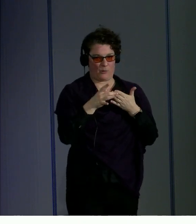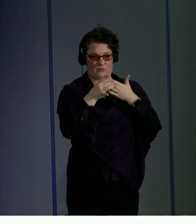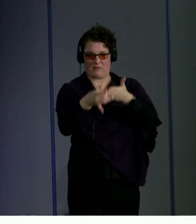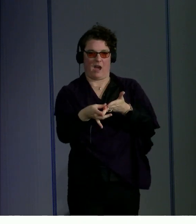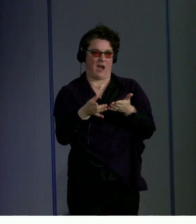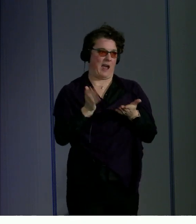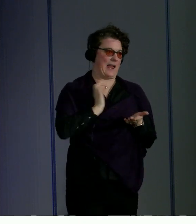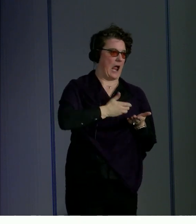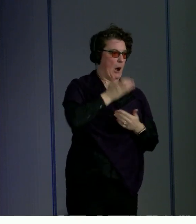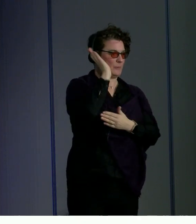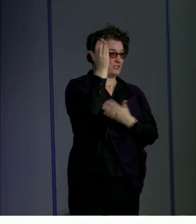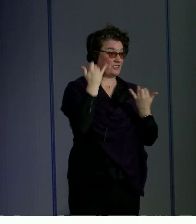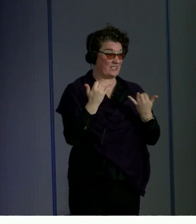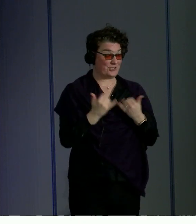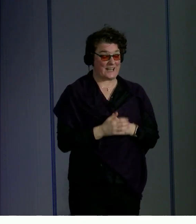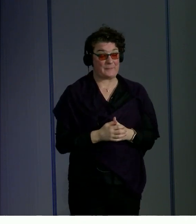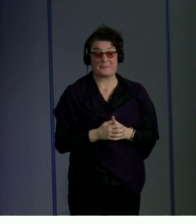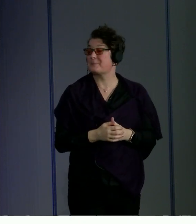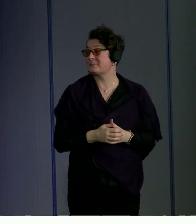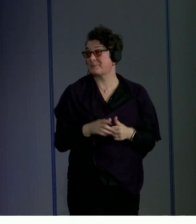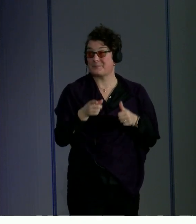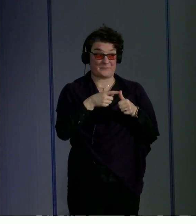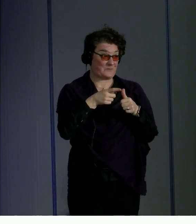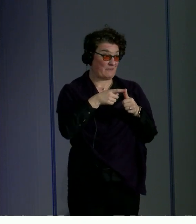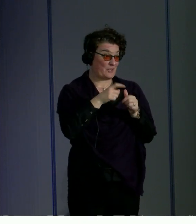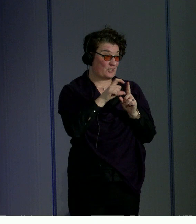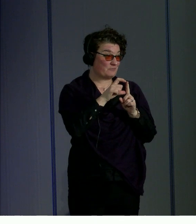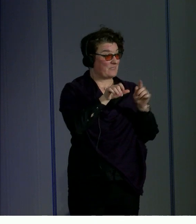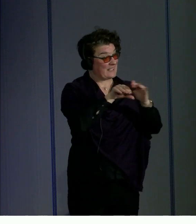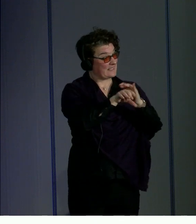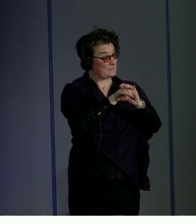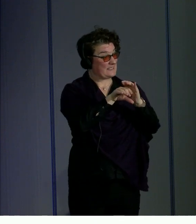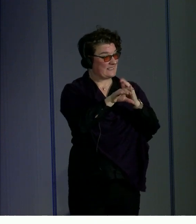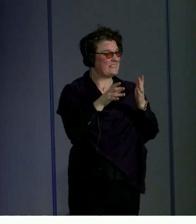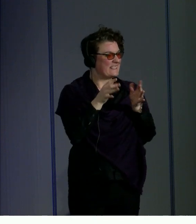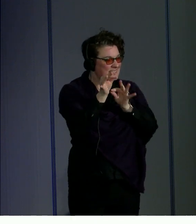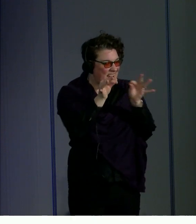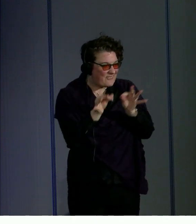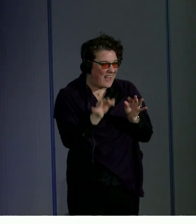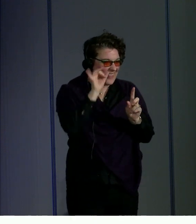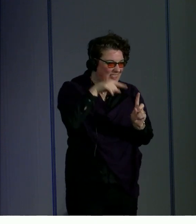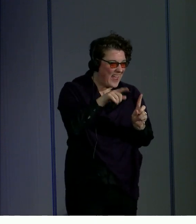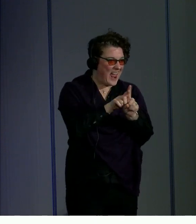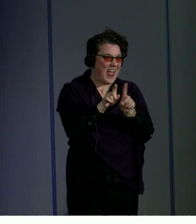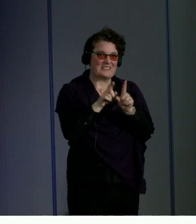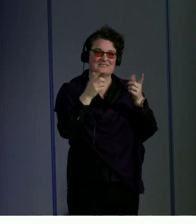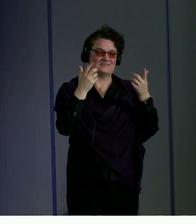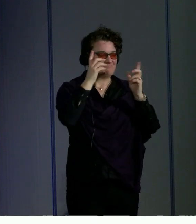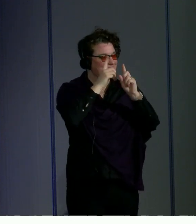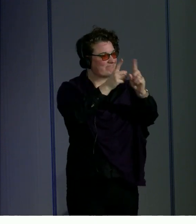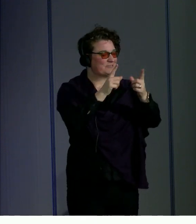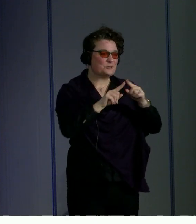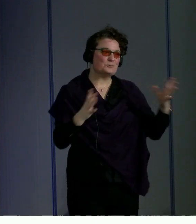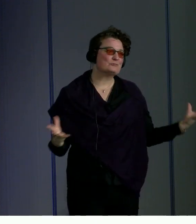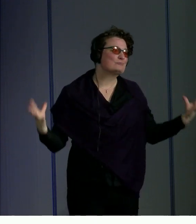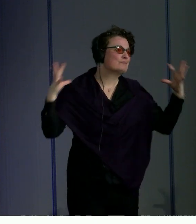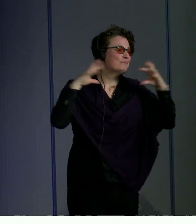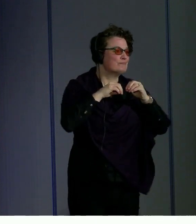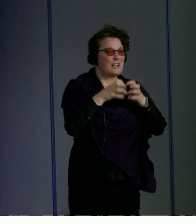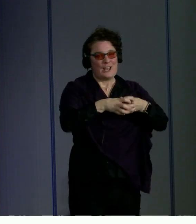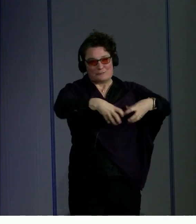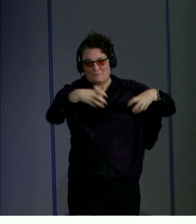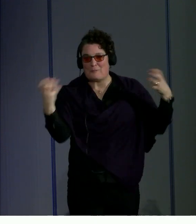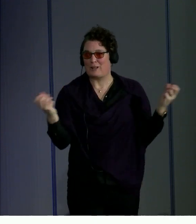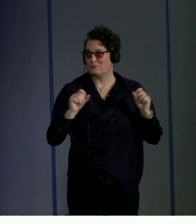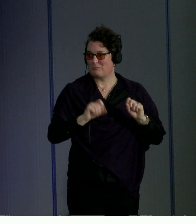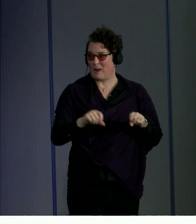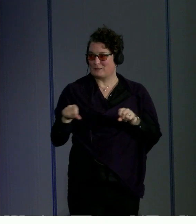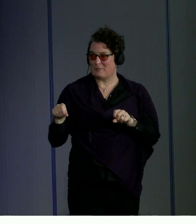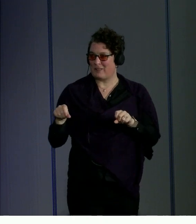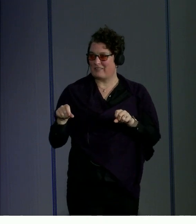A definition for accessibility with the spirit of the broadest inclusion possible, condensed from